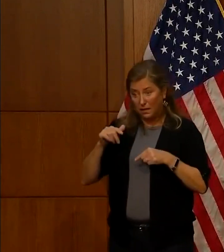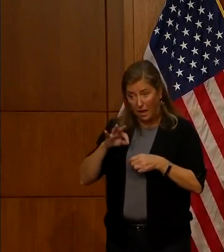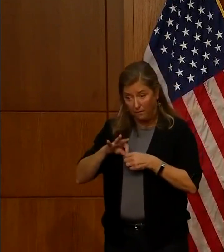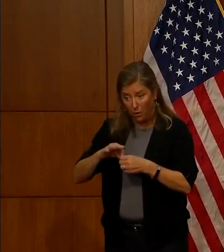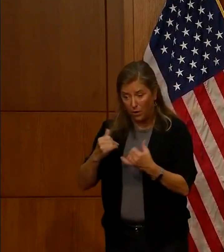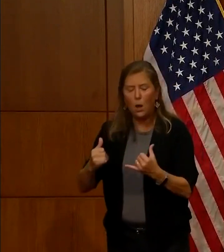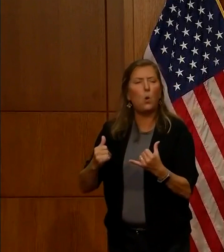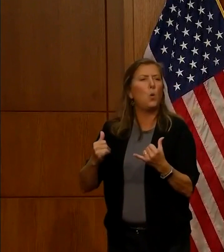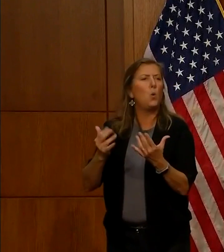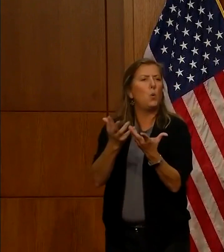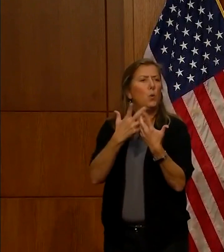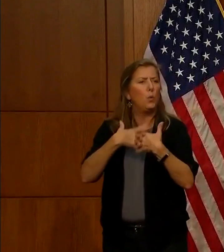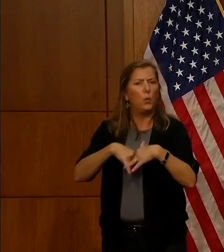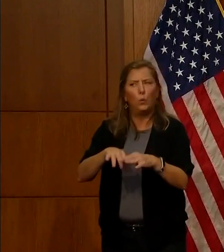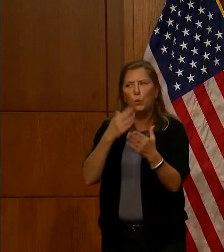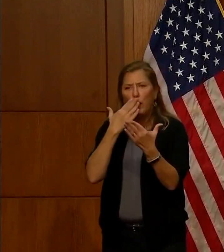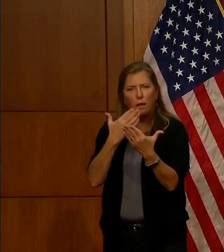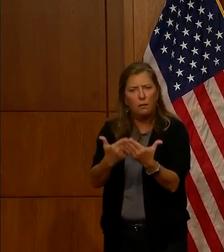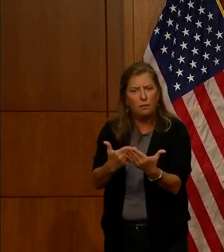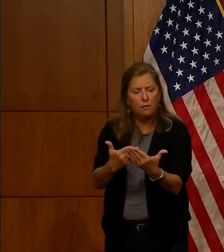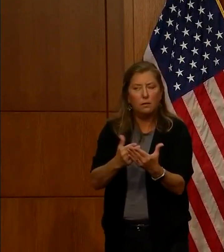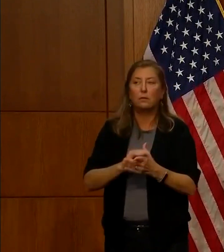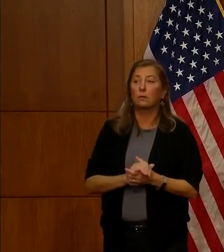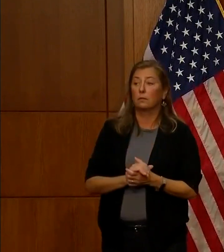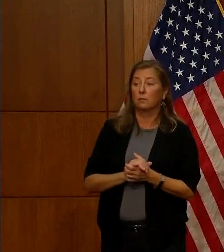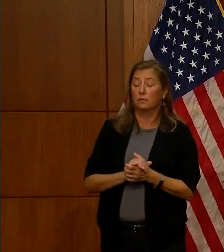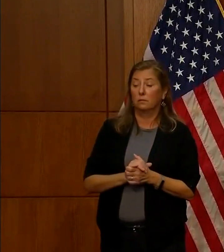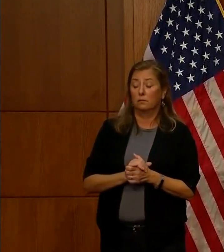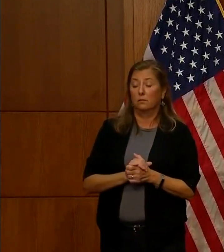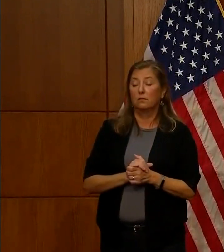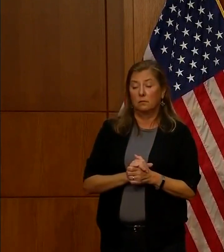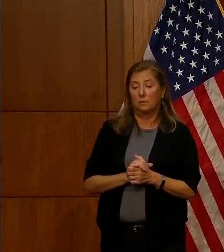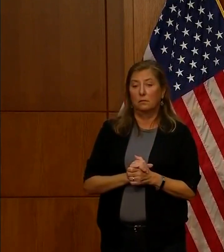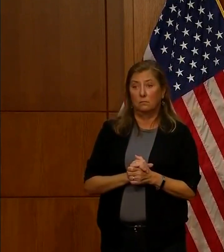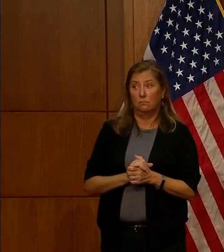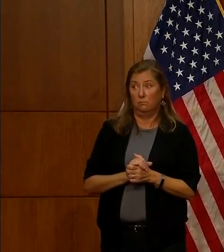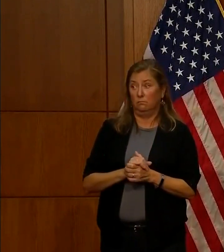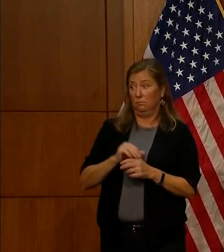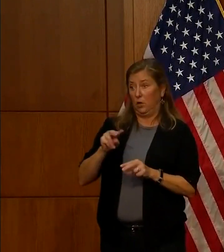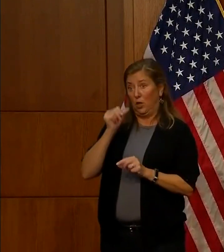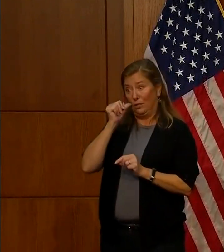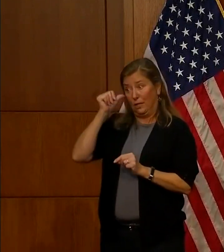THAT WE DID THAT BECAUSE IT IS